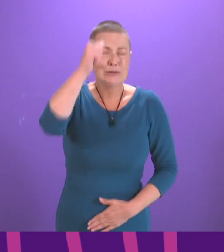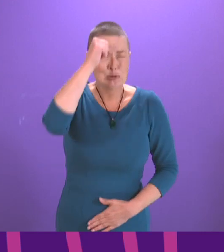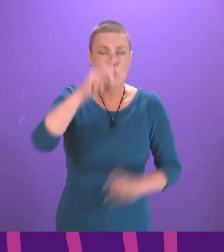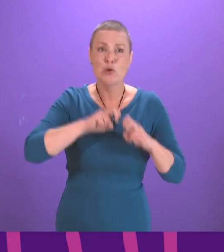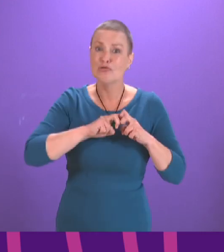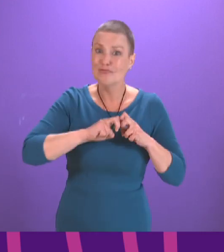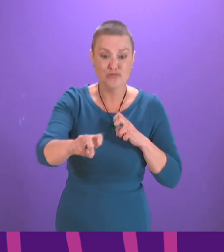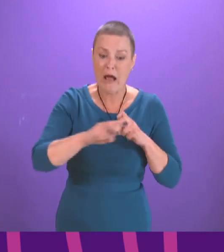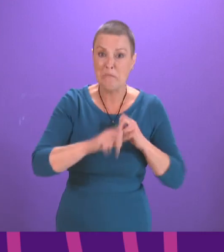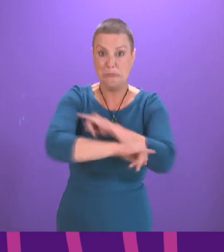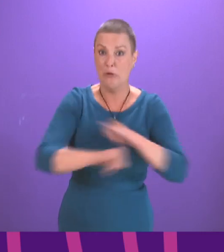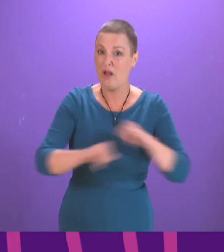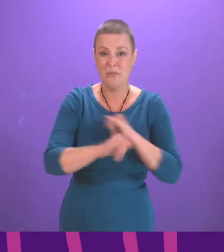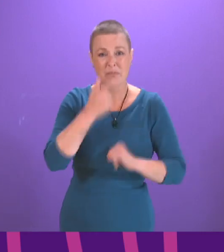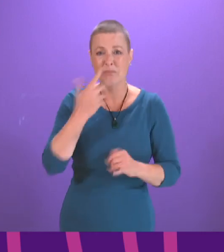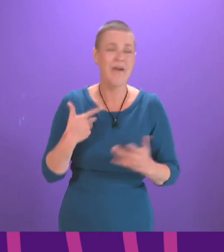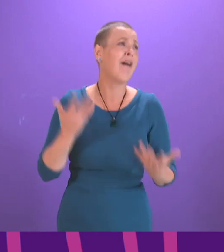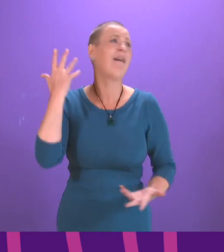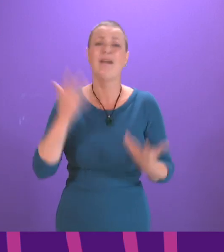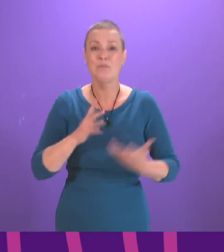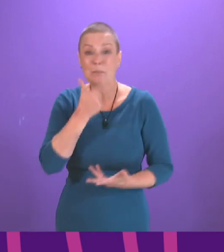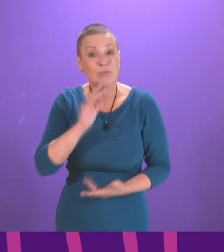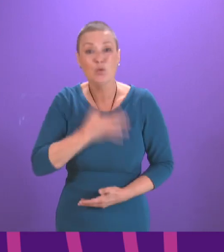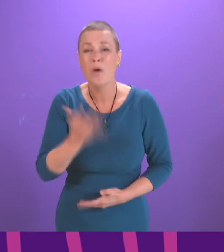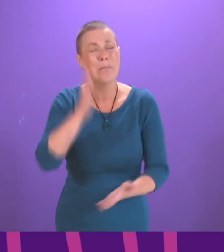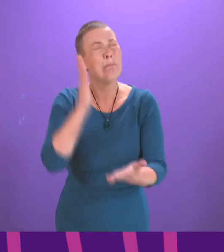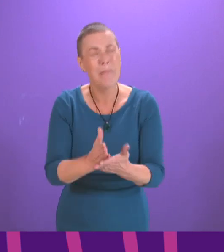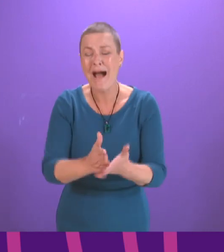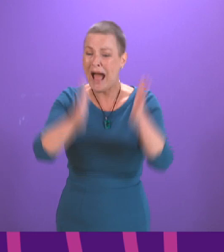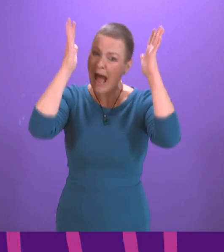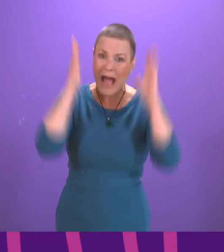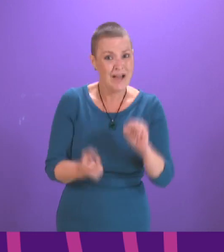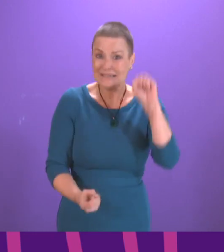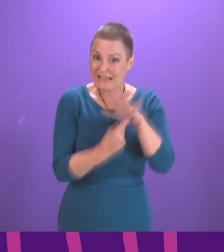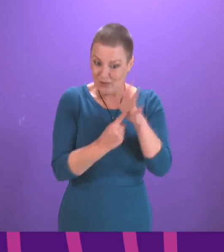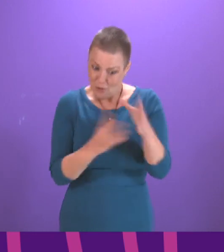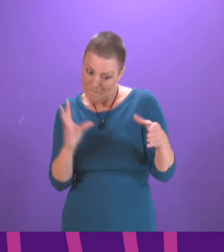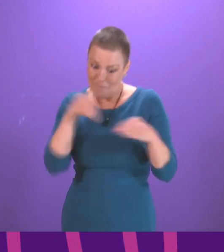are unwelcome and can be controversial, but they are an absolutely essential part of any